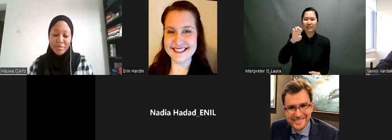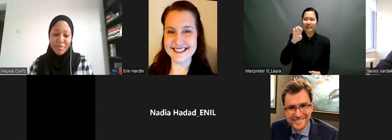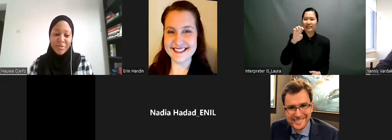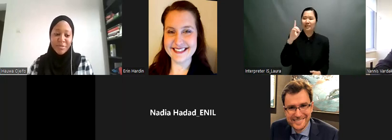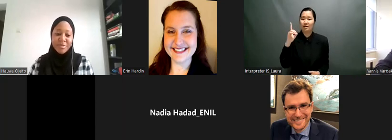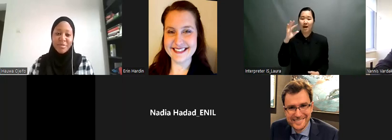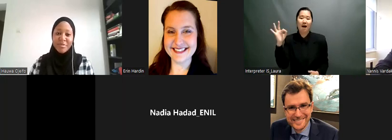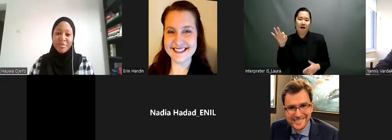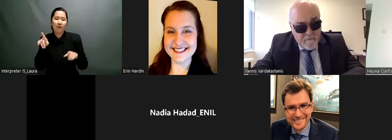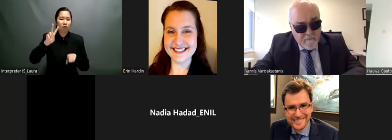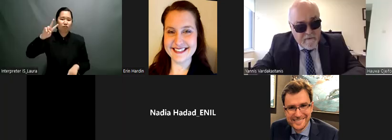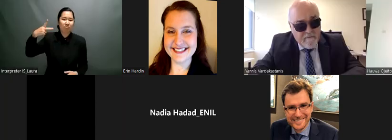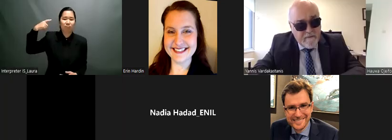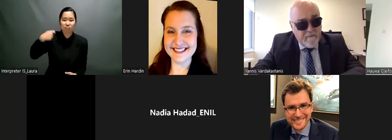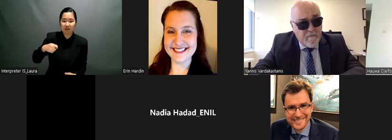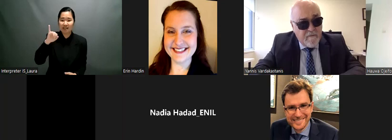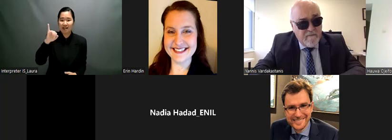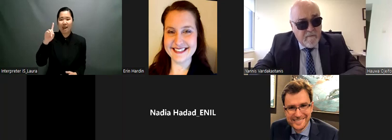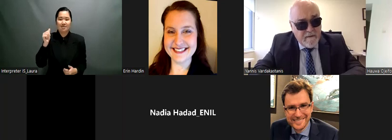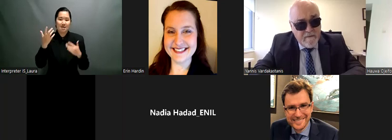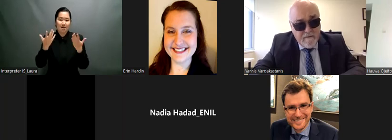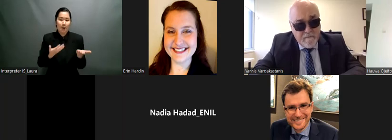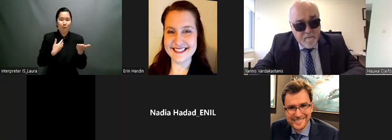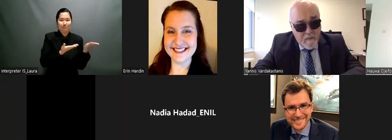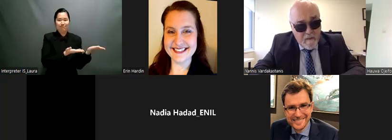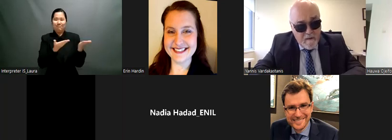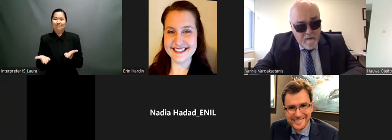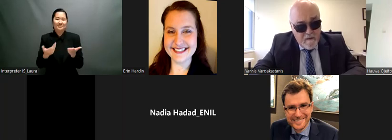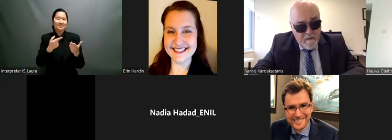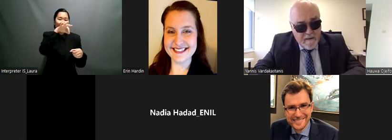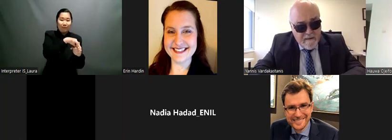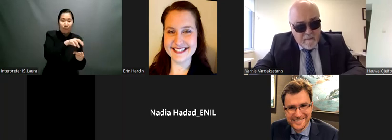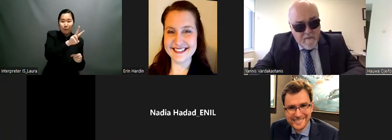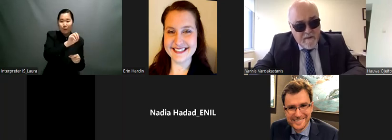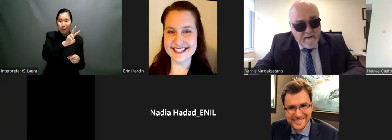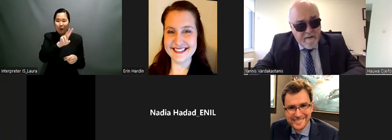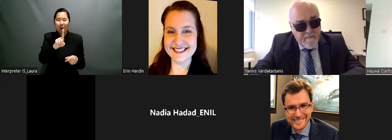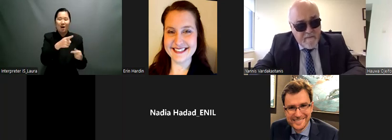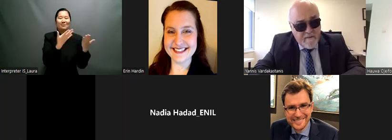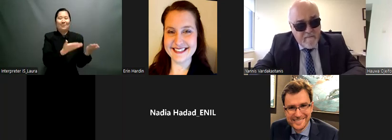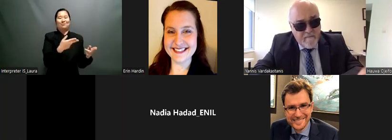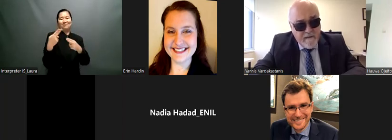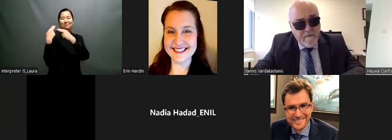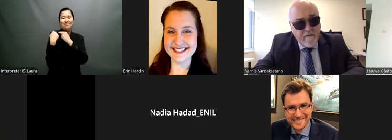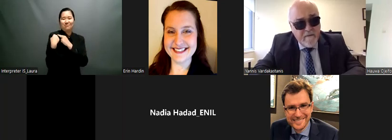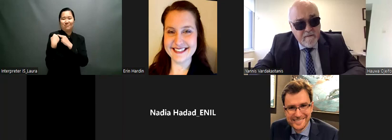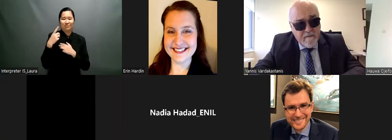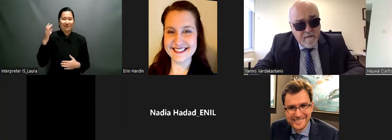good morning good afternoon good evening to everyone honorable secretary of state of finland